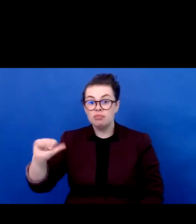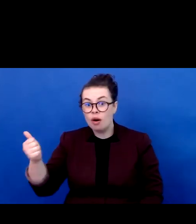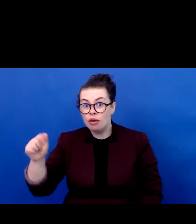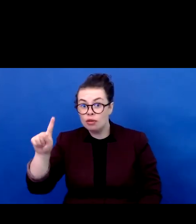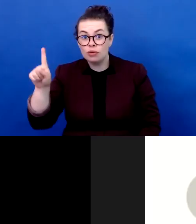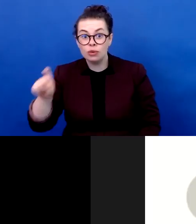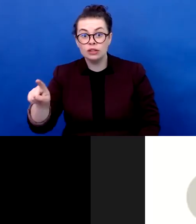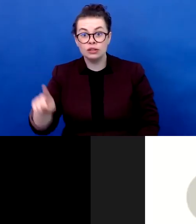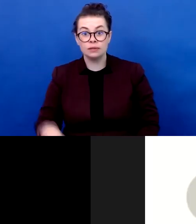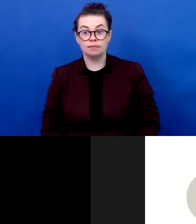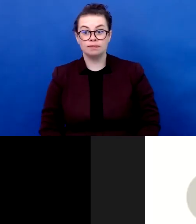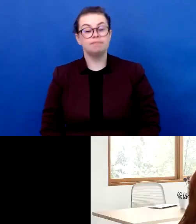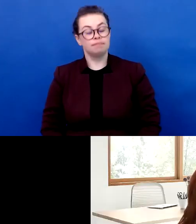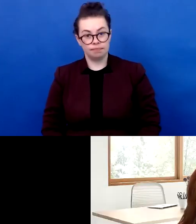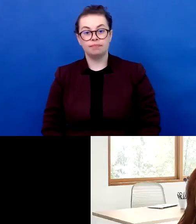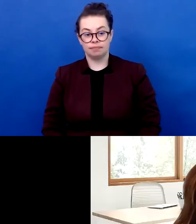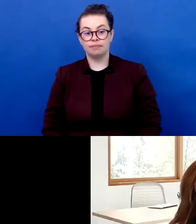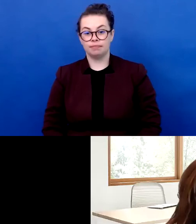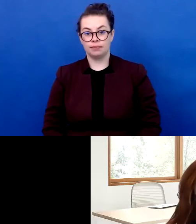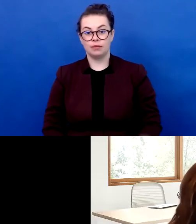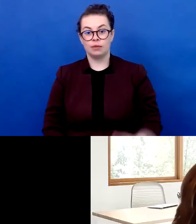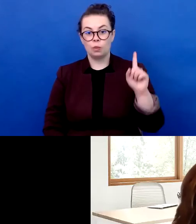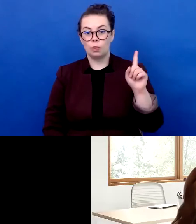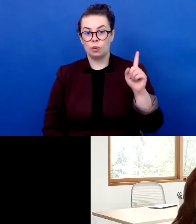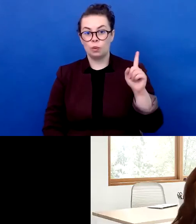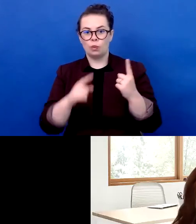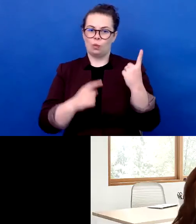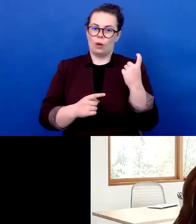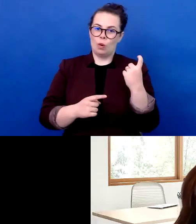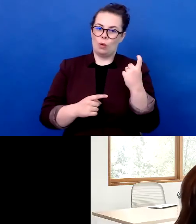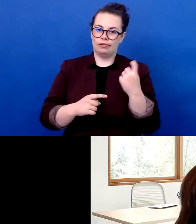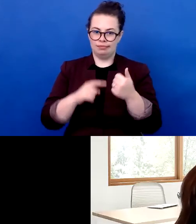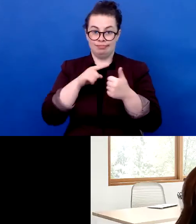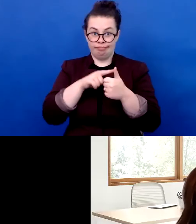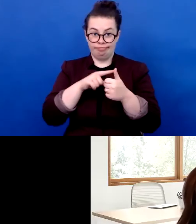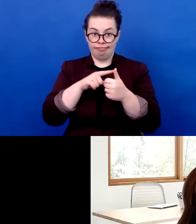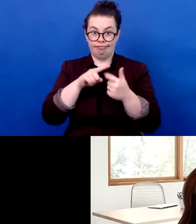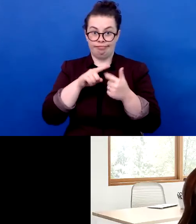yes we have one more question uh in that that's been put in the chat